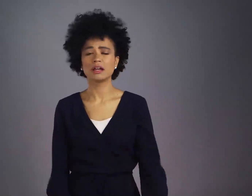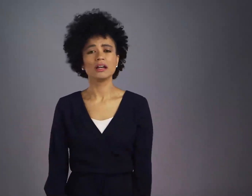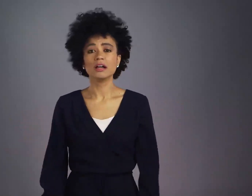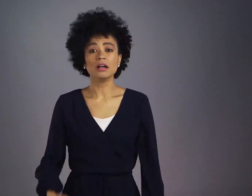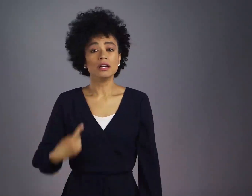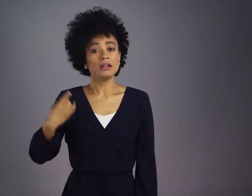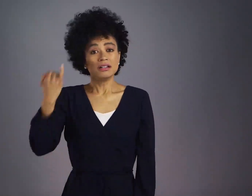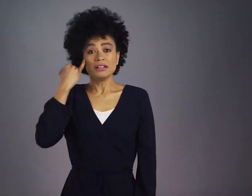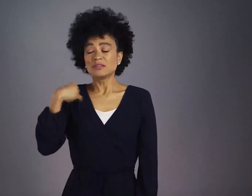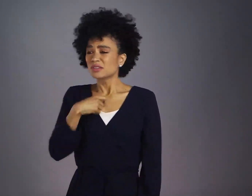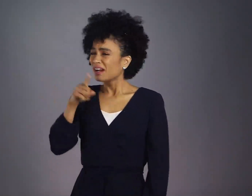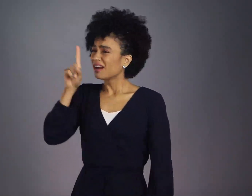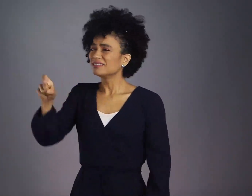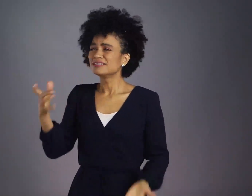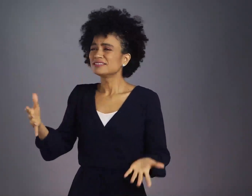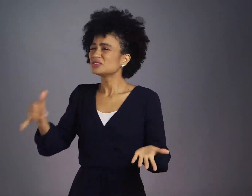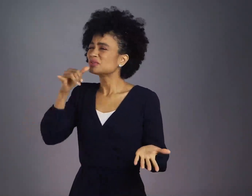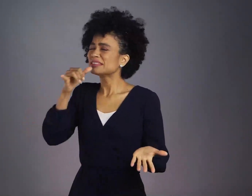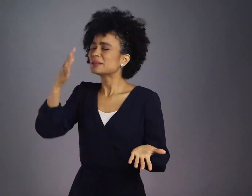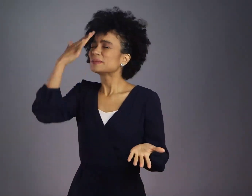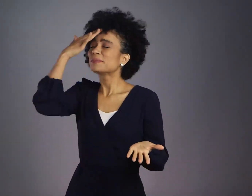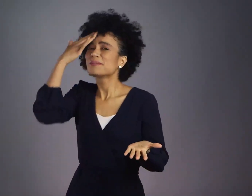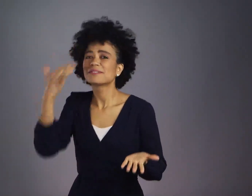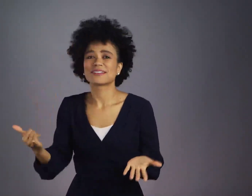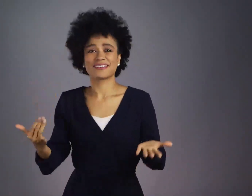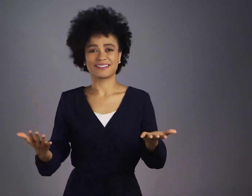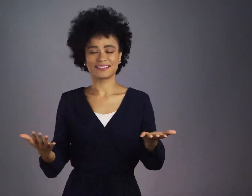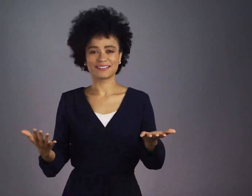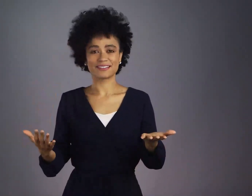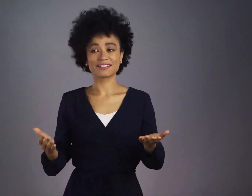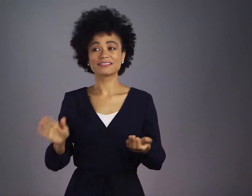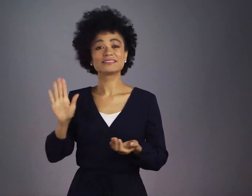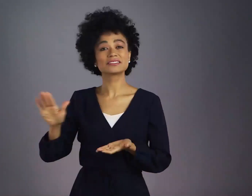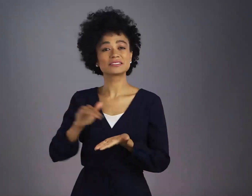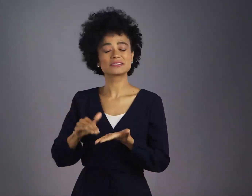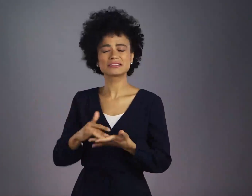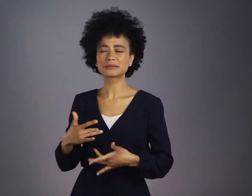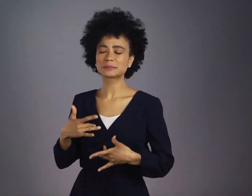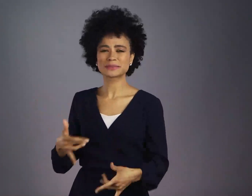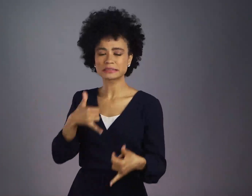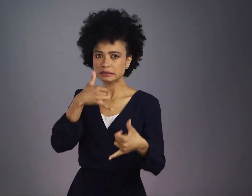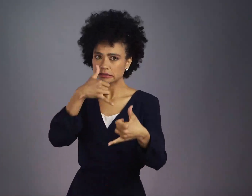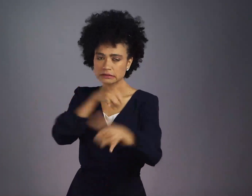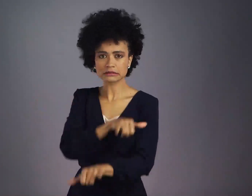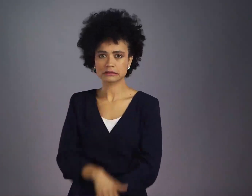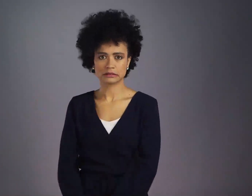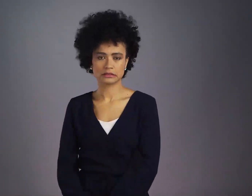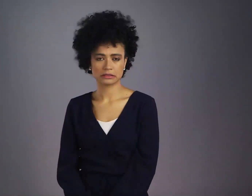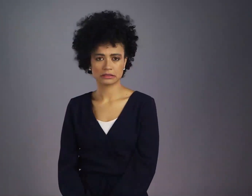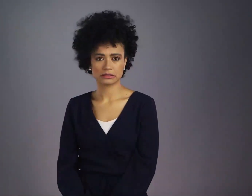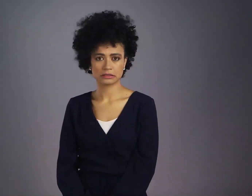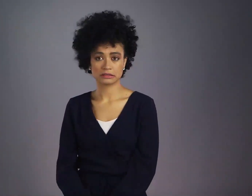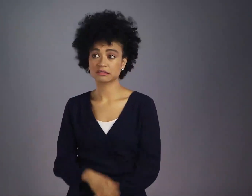only to dash the new structure of affection to pieces once more. Asked why they commenced to drink again,